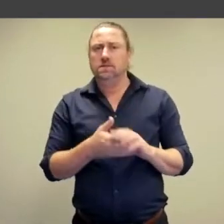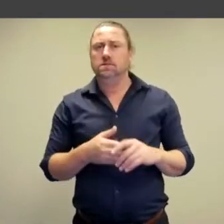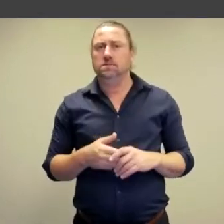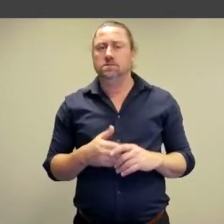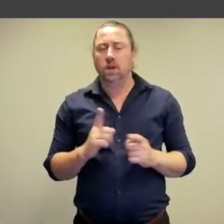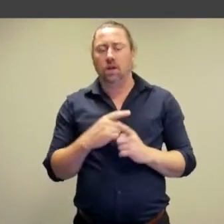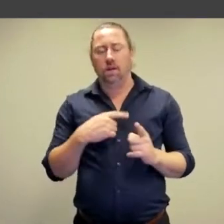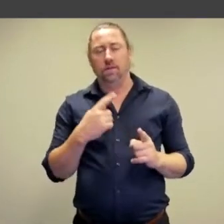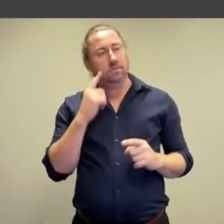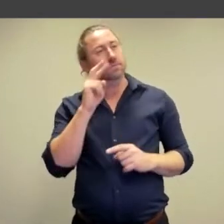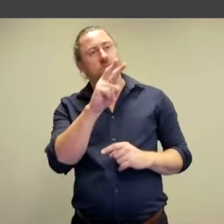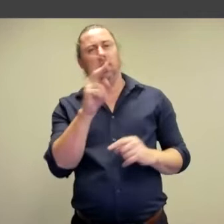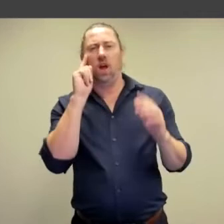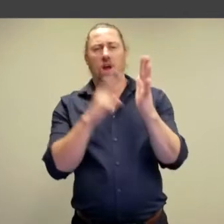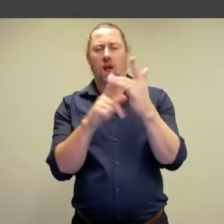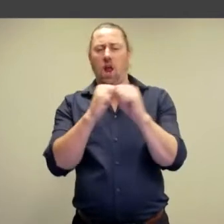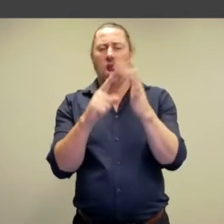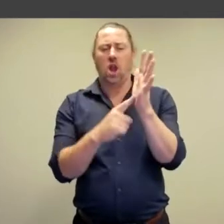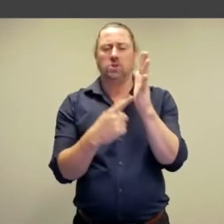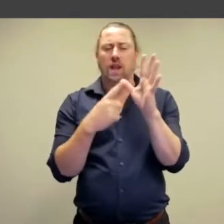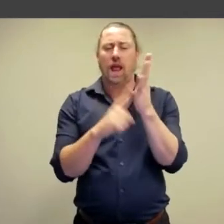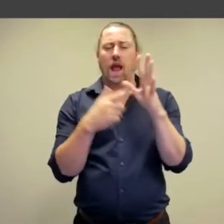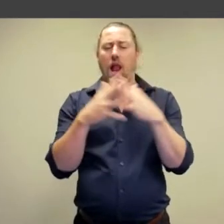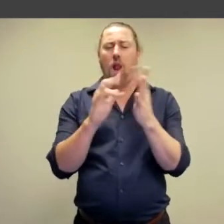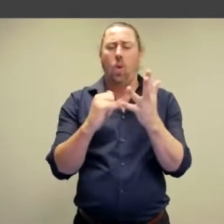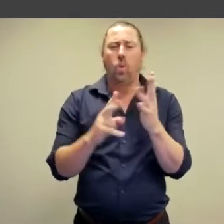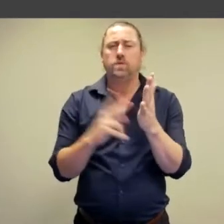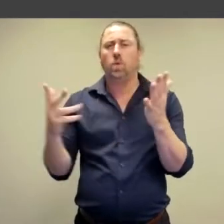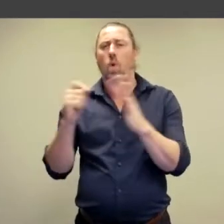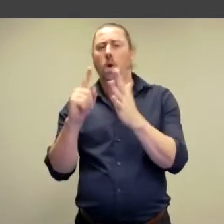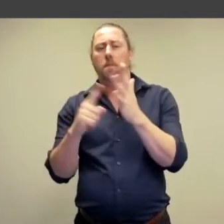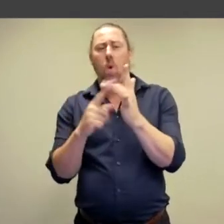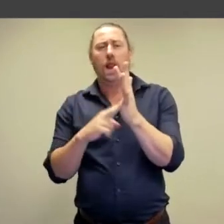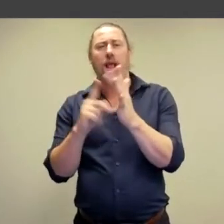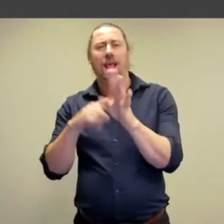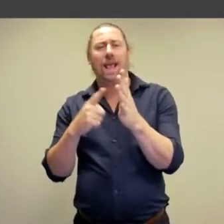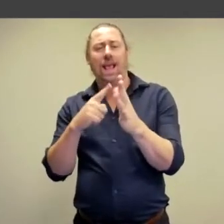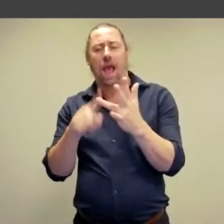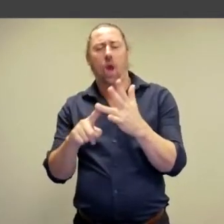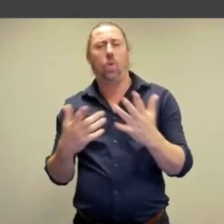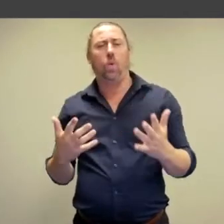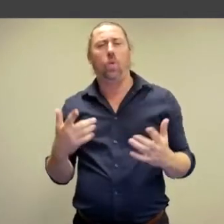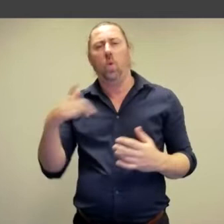mind, Nigella Lawson or Poh Ling Yeow,